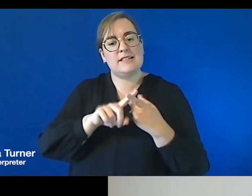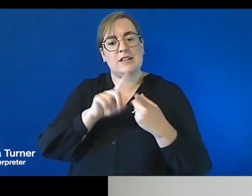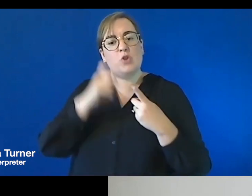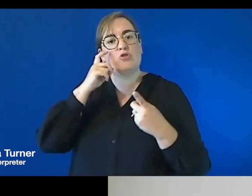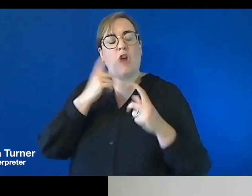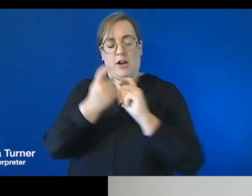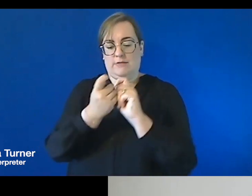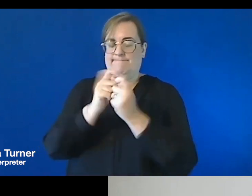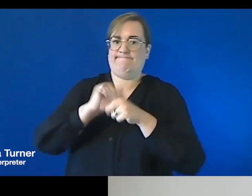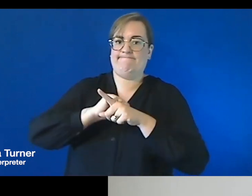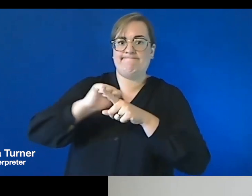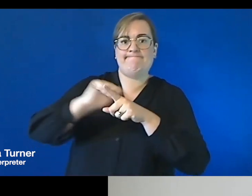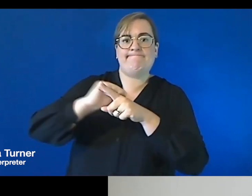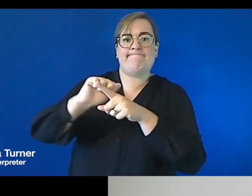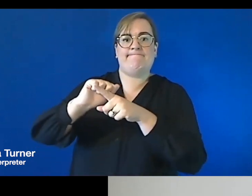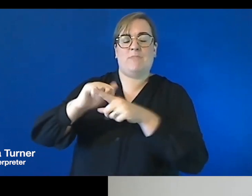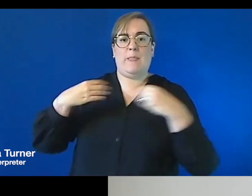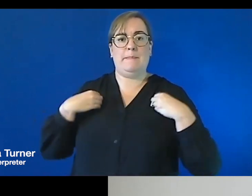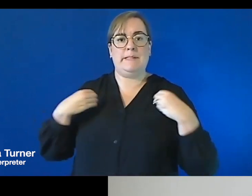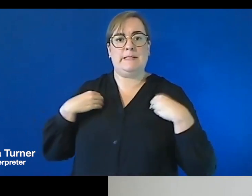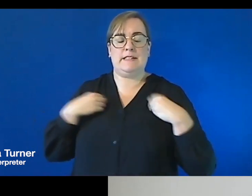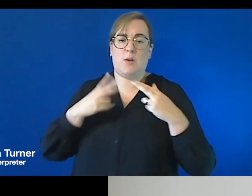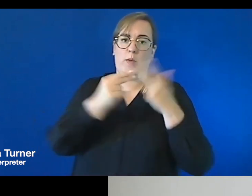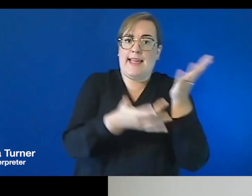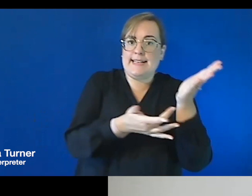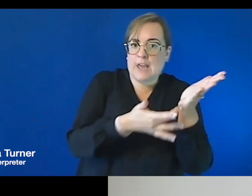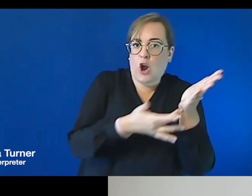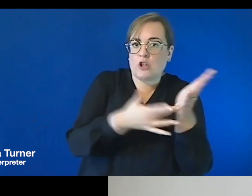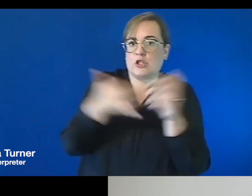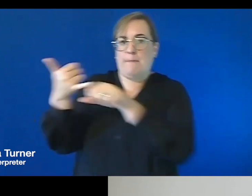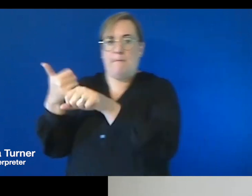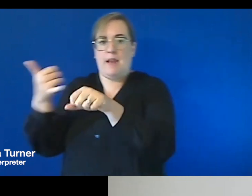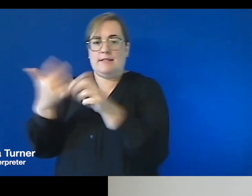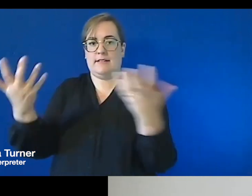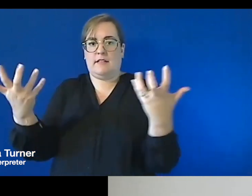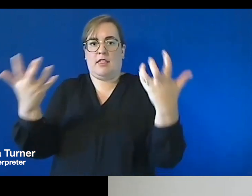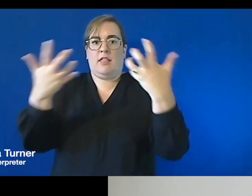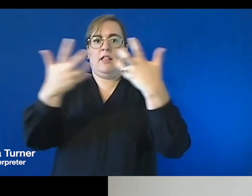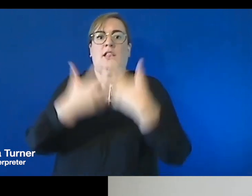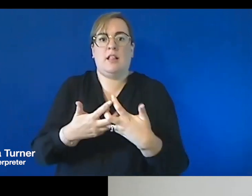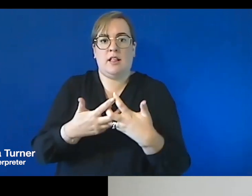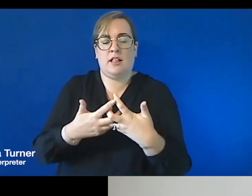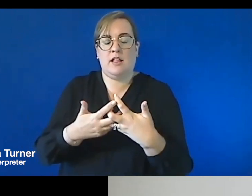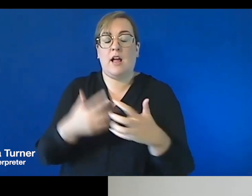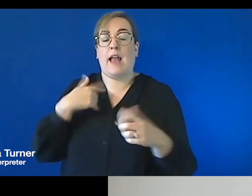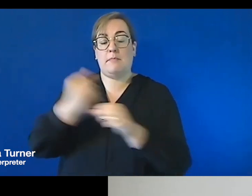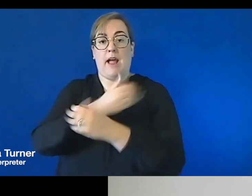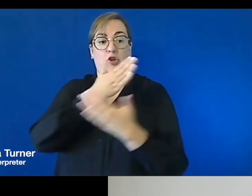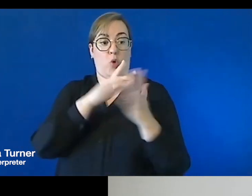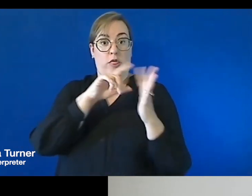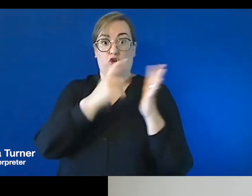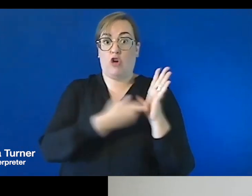creating combination of technology medicine and responsible doctors and professionals, as I call